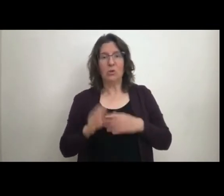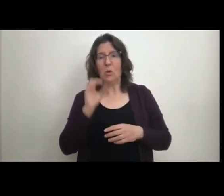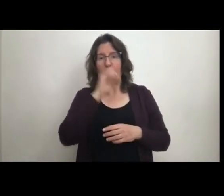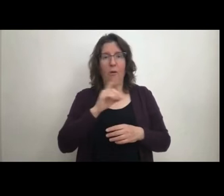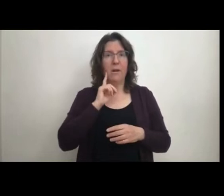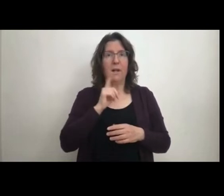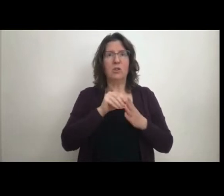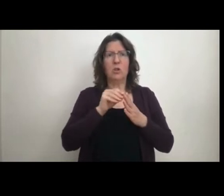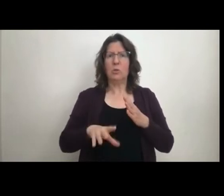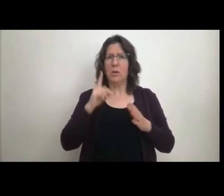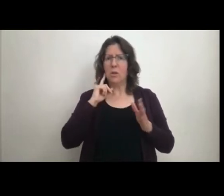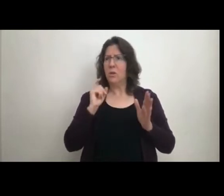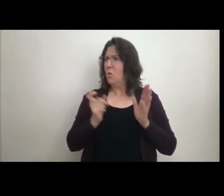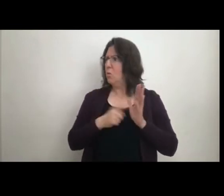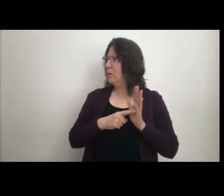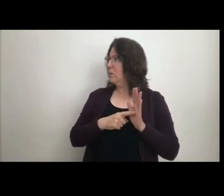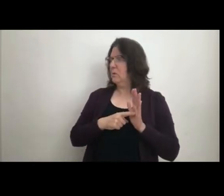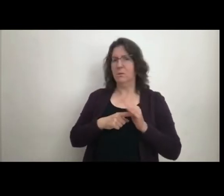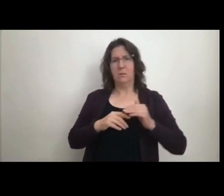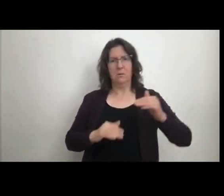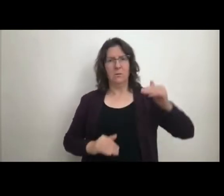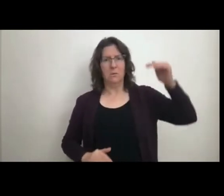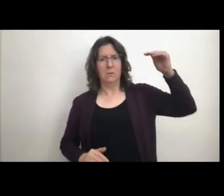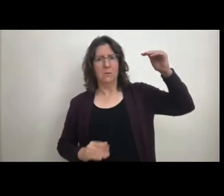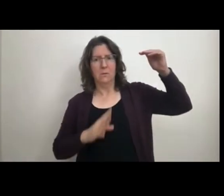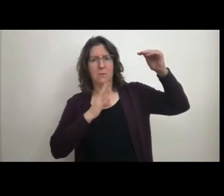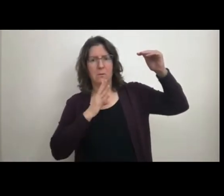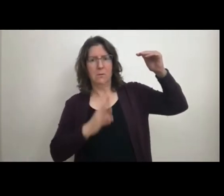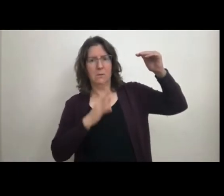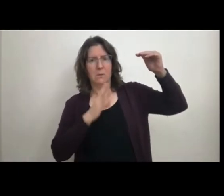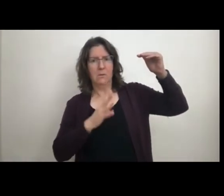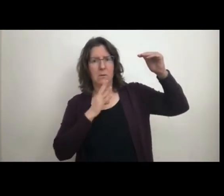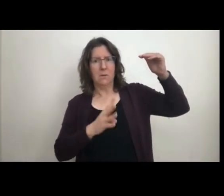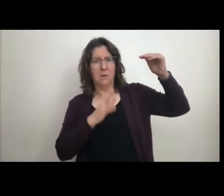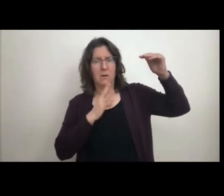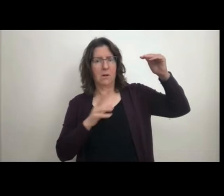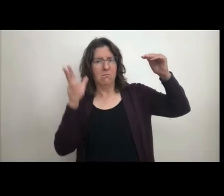both oral and signing students. The students began to notice that being able to